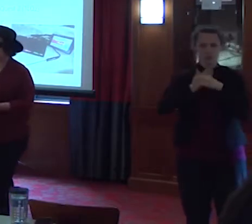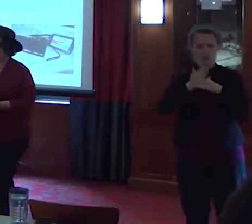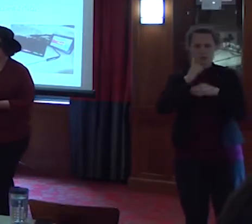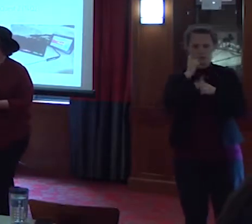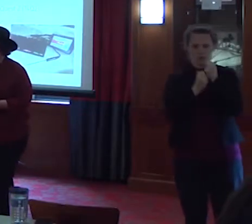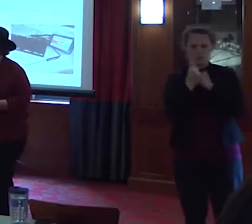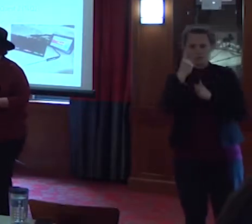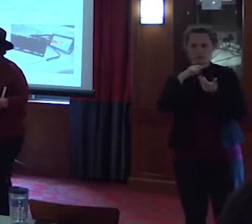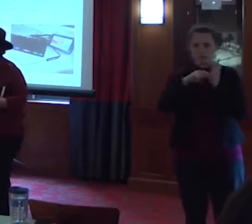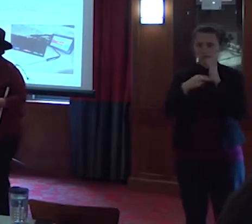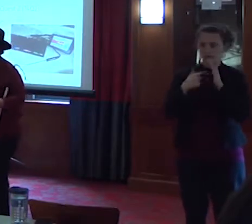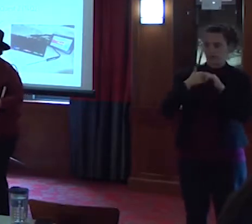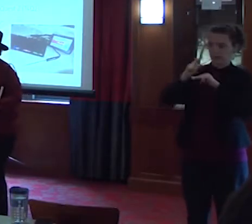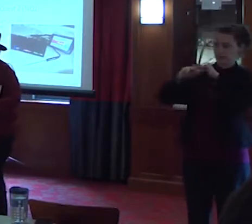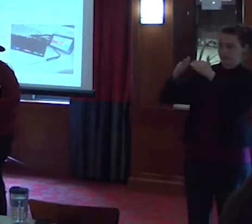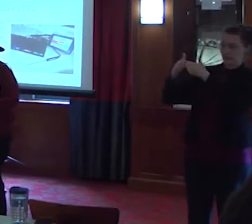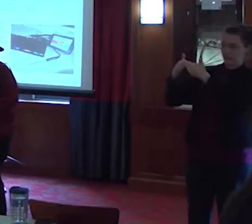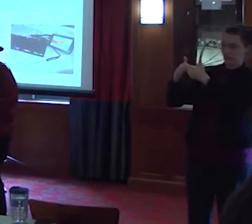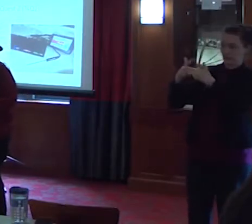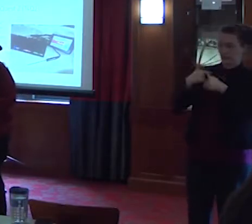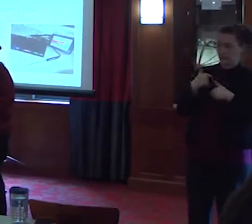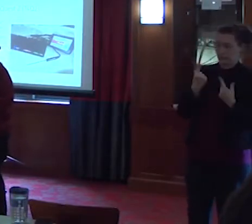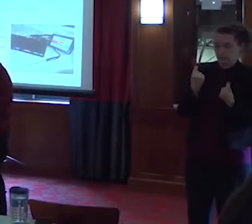So we don't need to worry about that. There is a periodic table. [LabQuest] Main desktop.